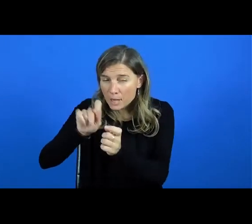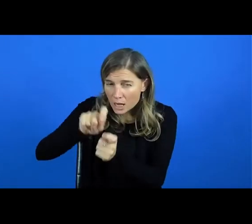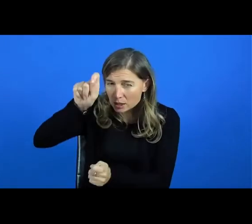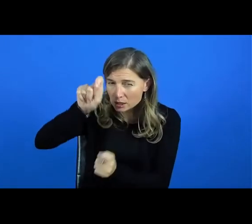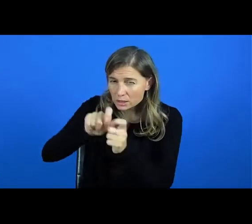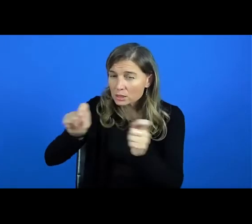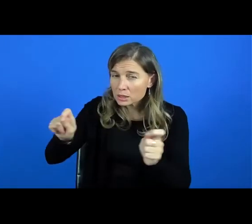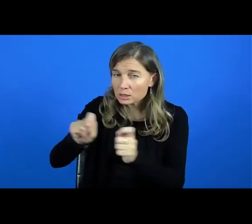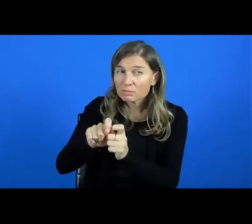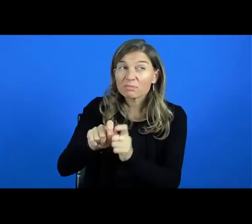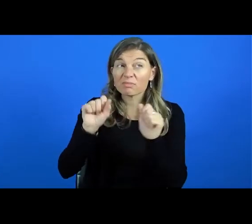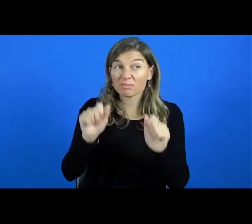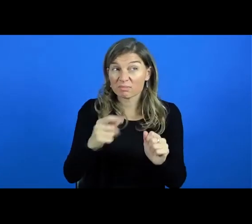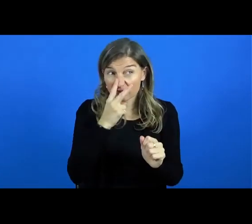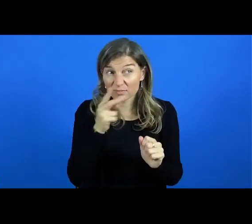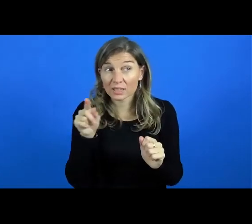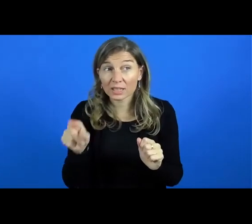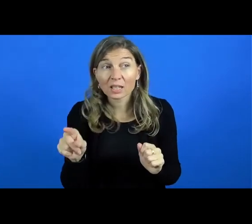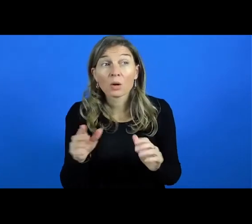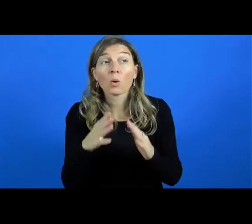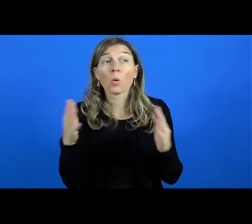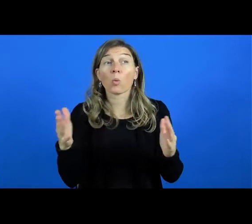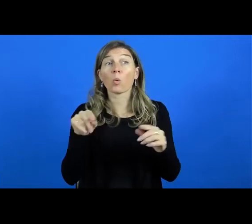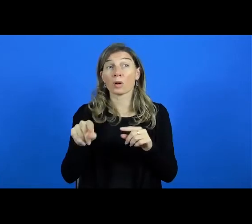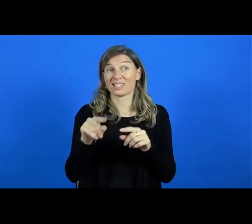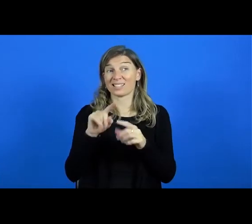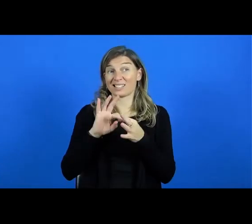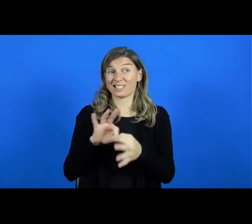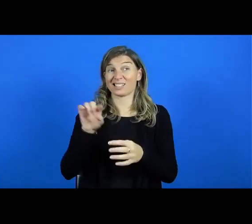and sustainability impact assessment, for instance, in the EU,